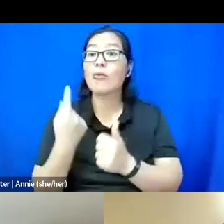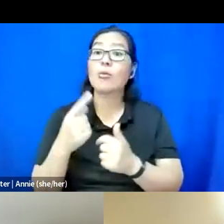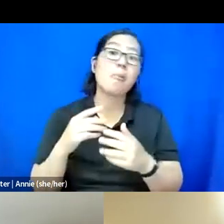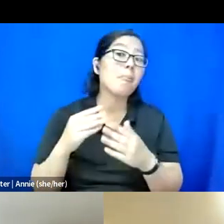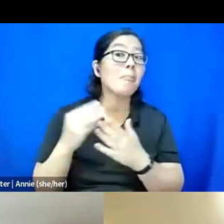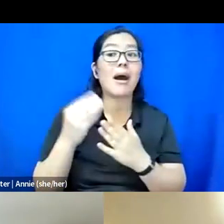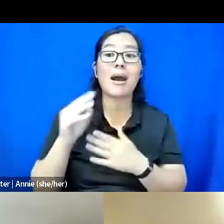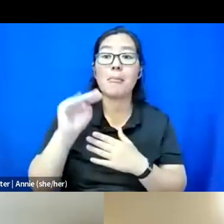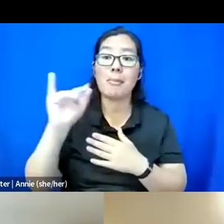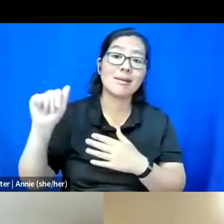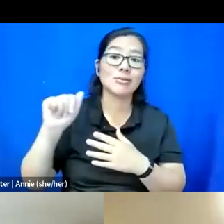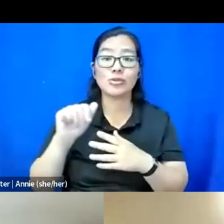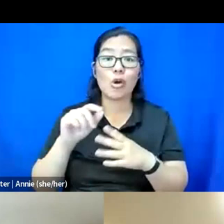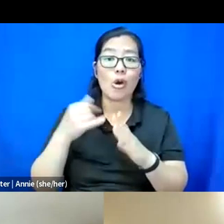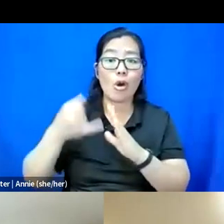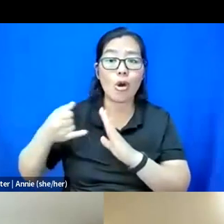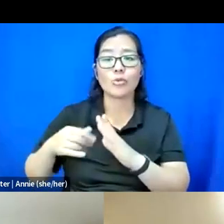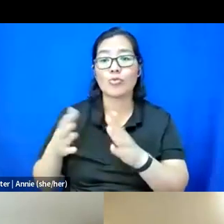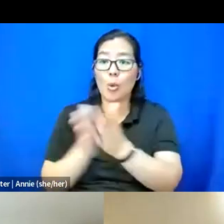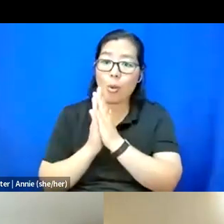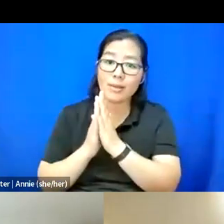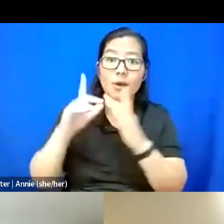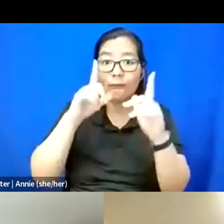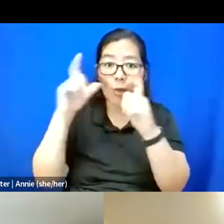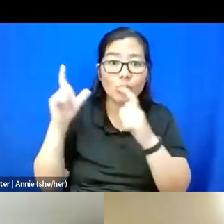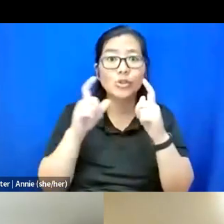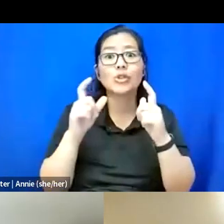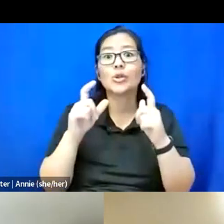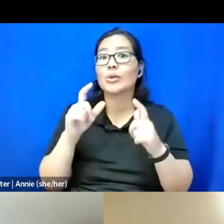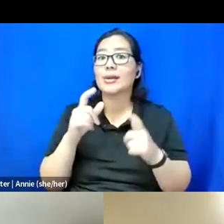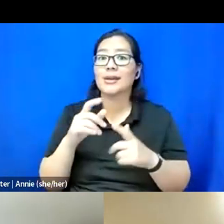Request a photo shoot if you're in the area and follow them on Patreon in the coming weeks.